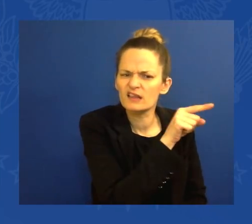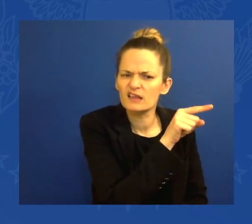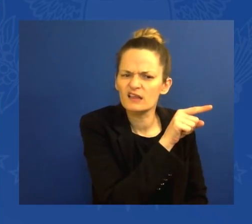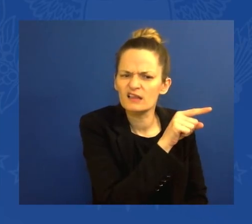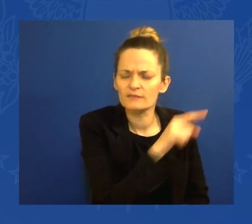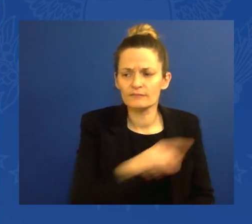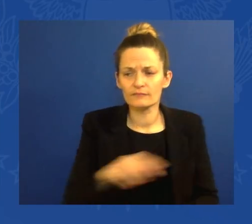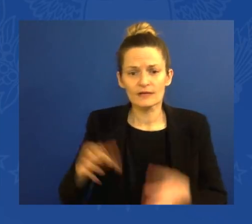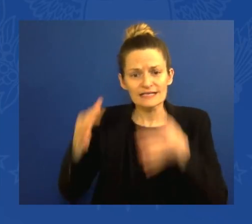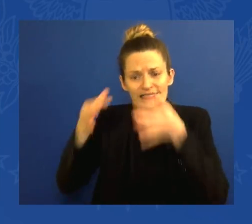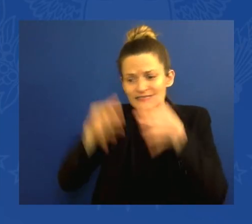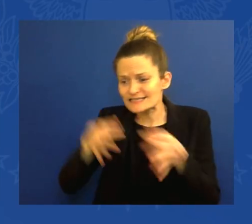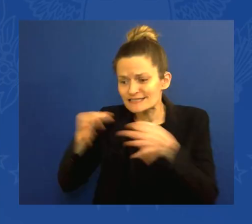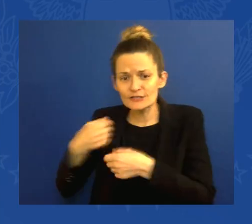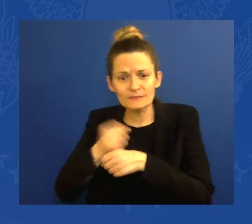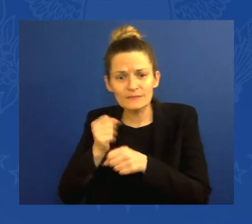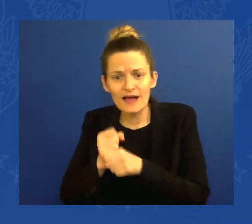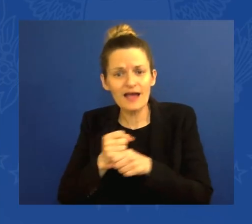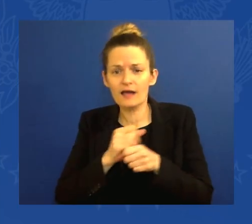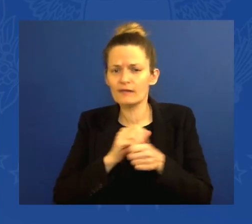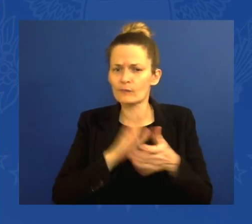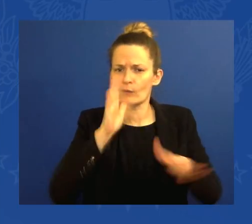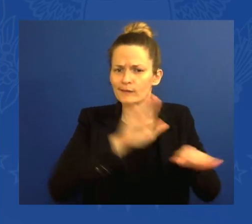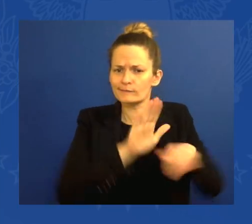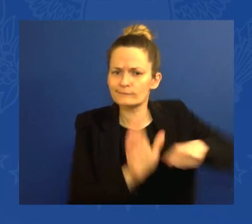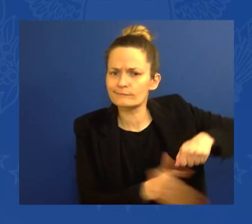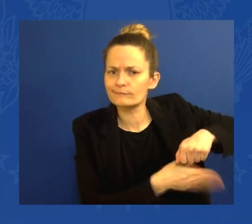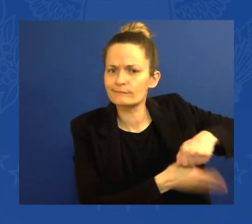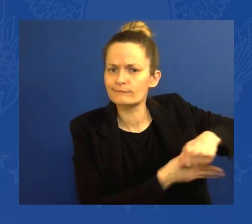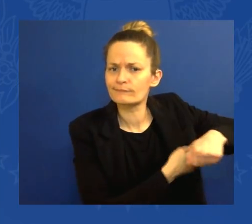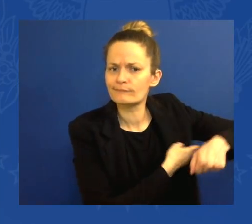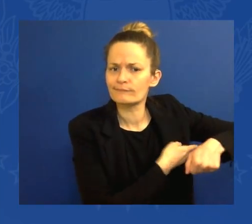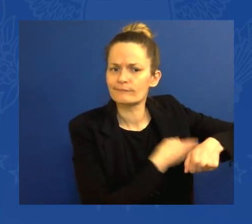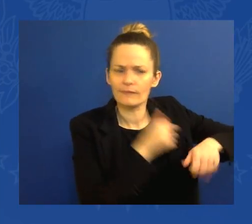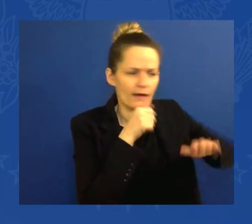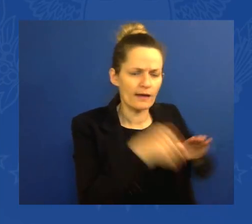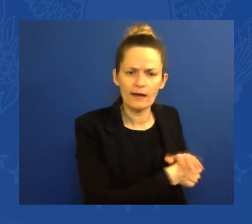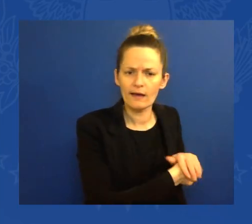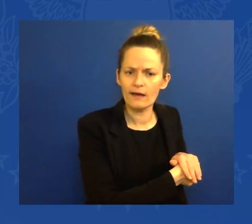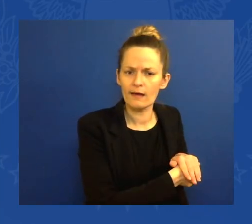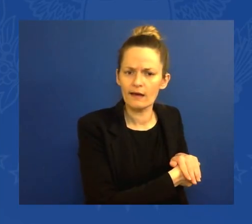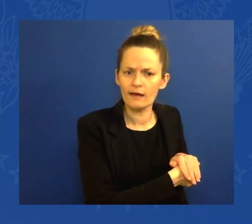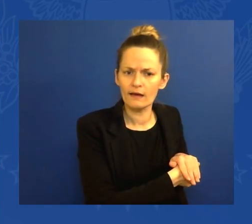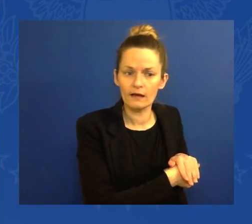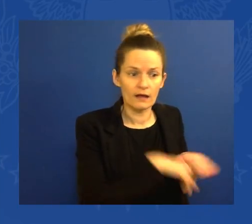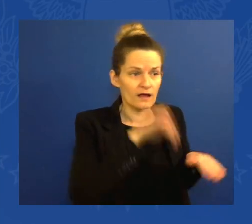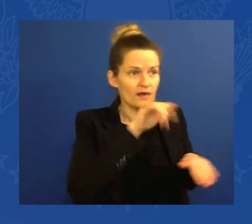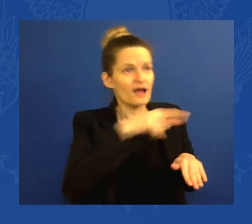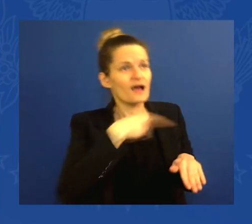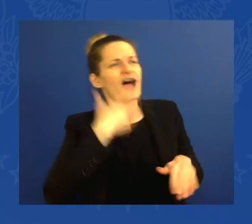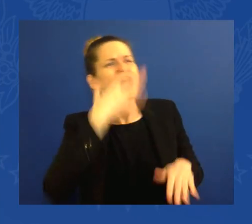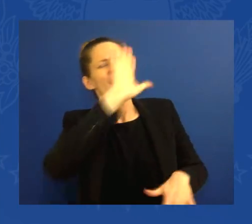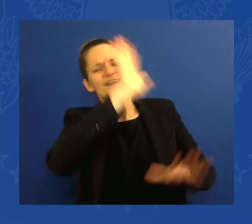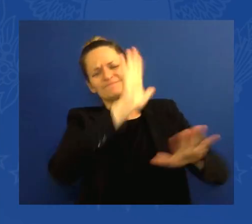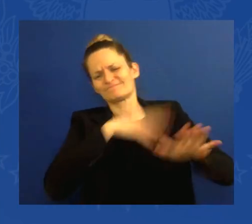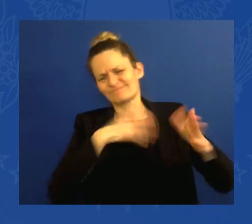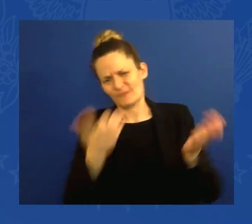and they can't be appealed or can't be overturned. And some arbitration clauses, you can't even acknowledge that you're bringing the claim.